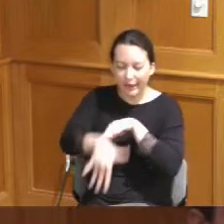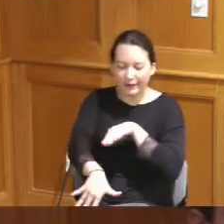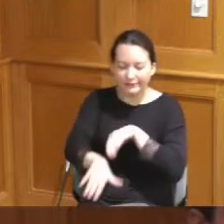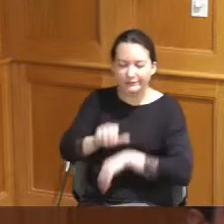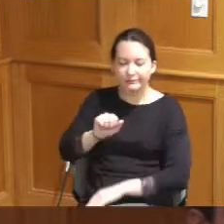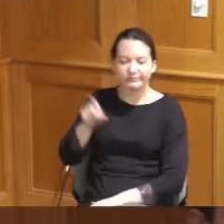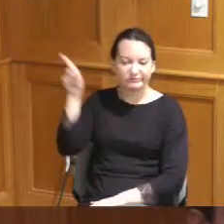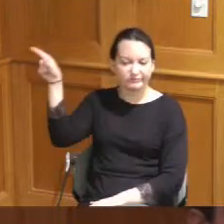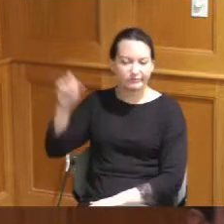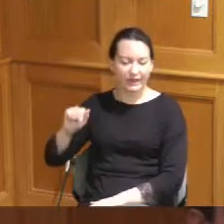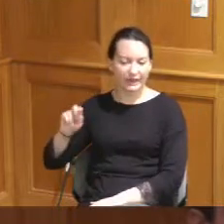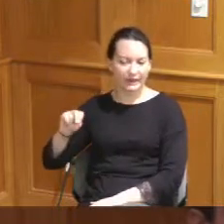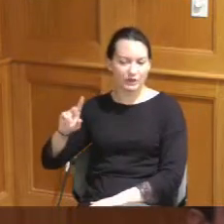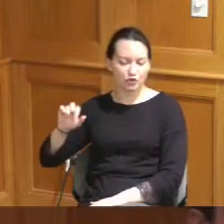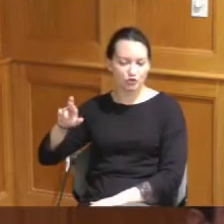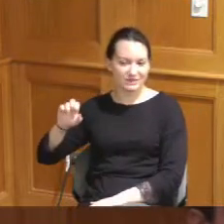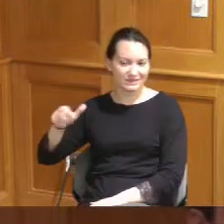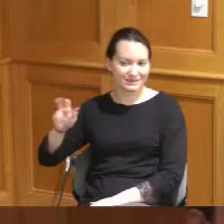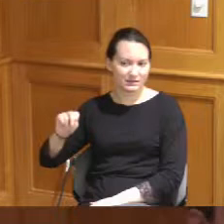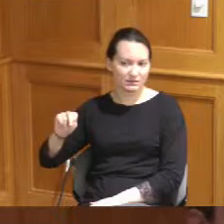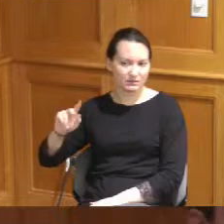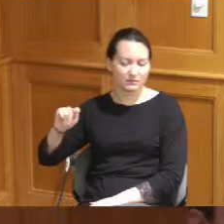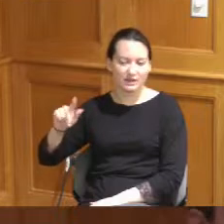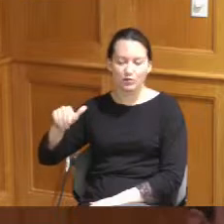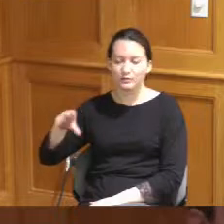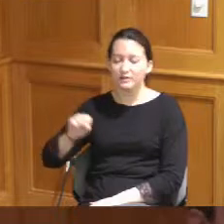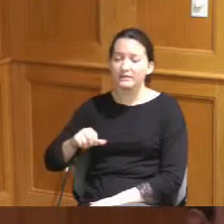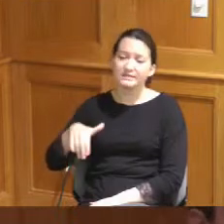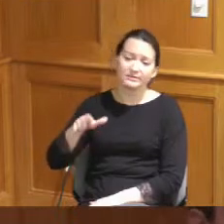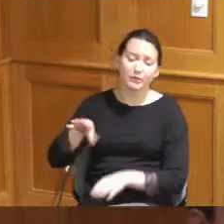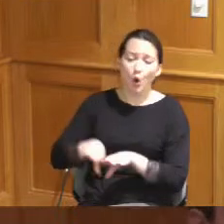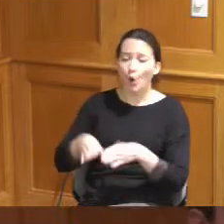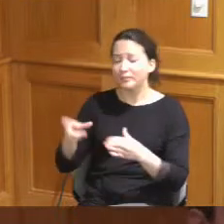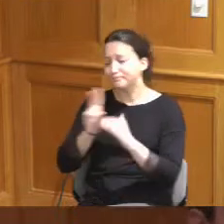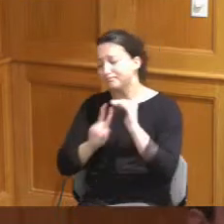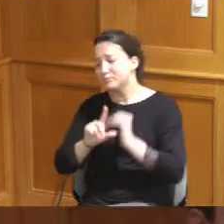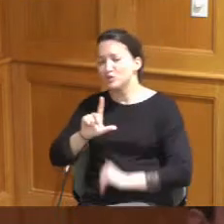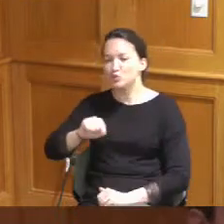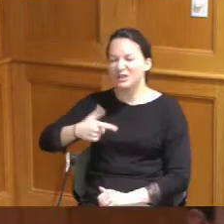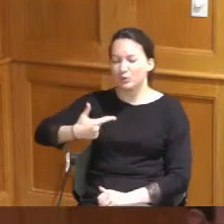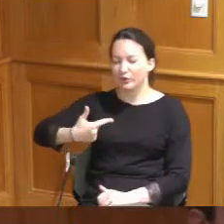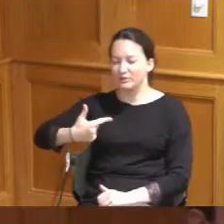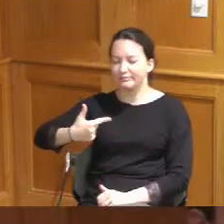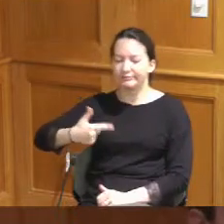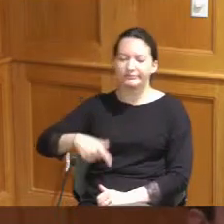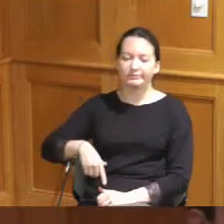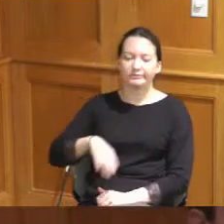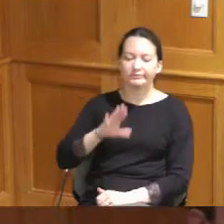participated opening date of September the 21st estimated completion in March of 2024